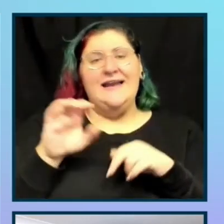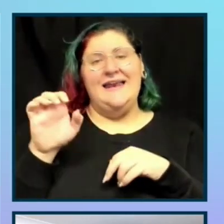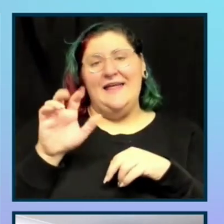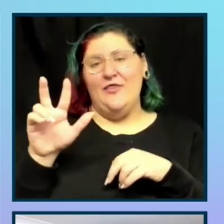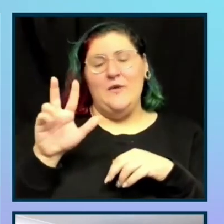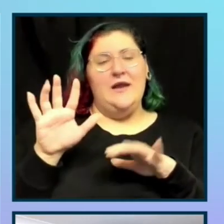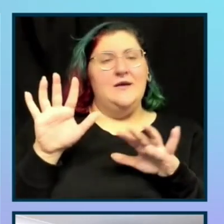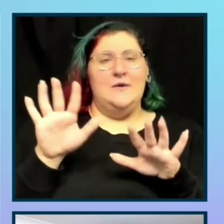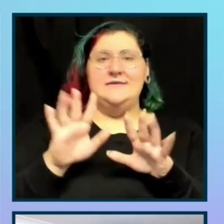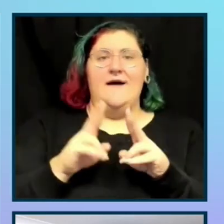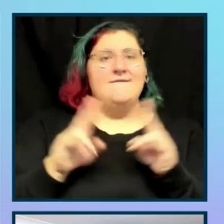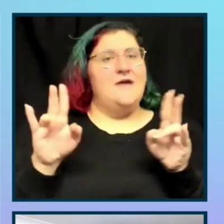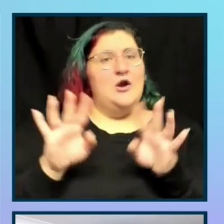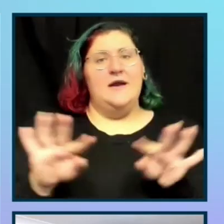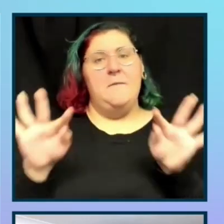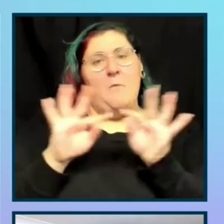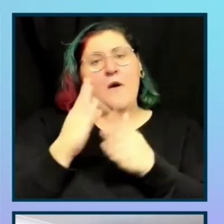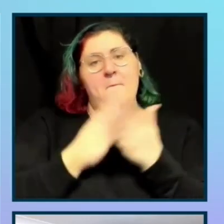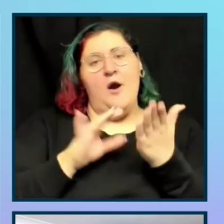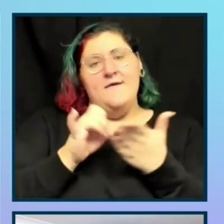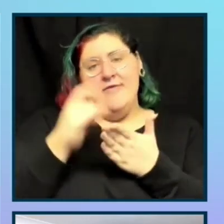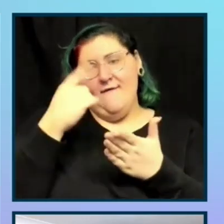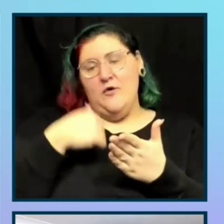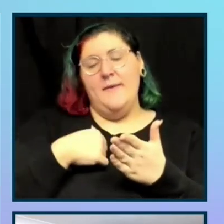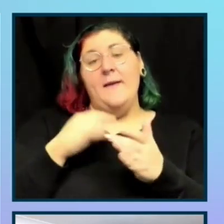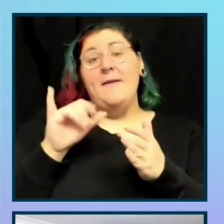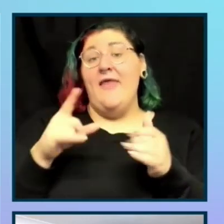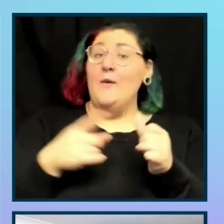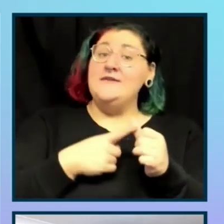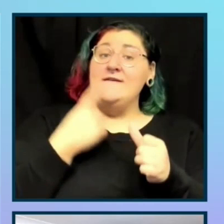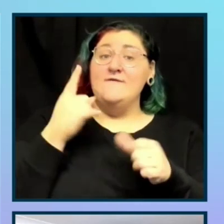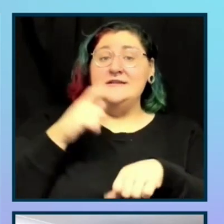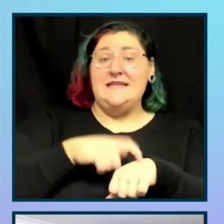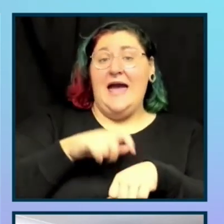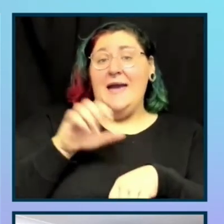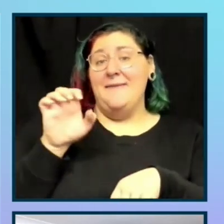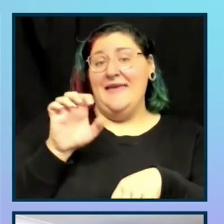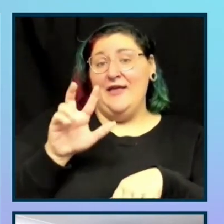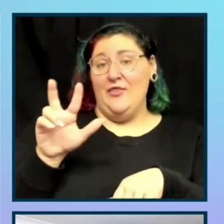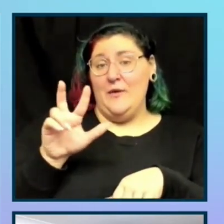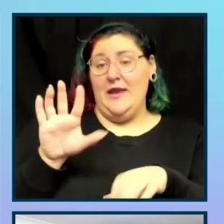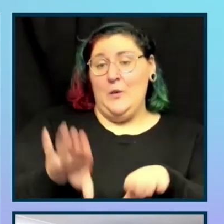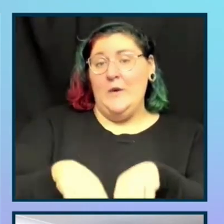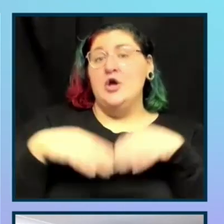But also because it was the first E3 that was open to the public, so me and many, many other people